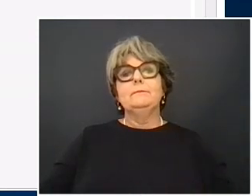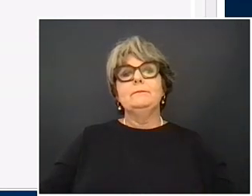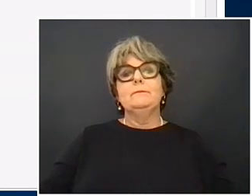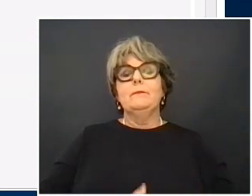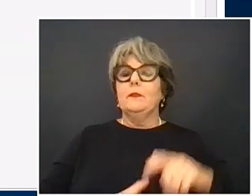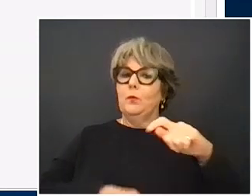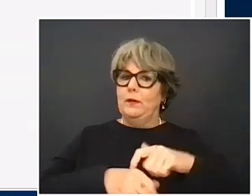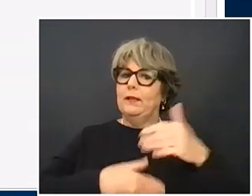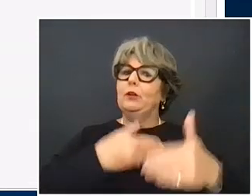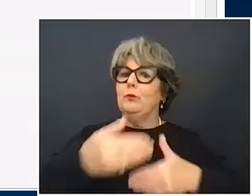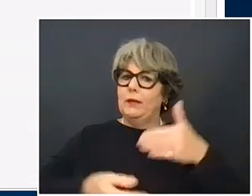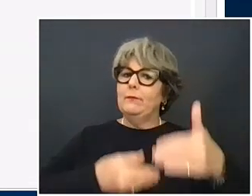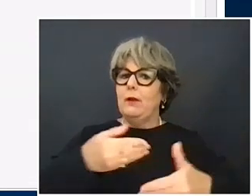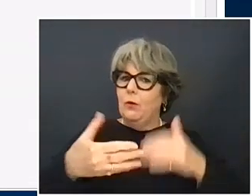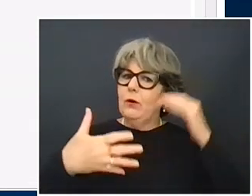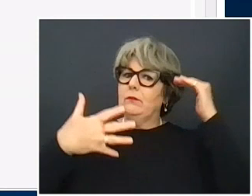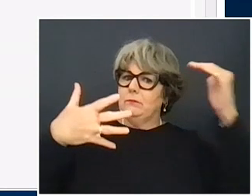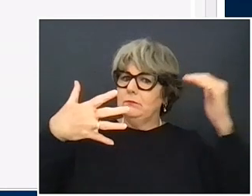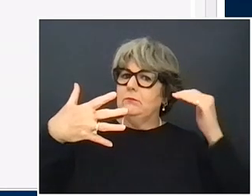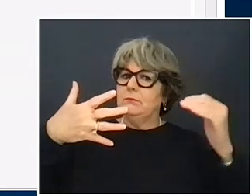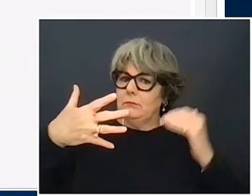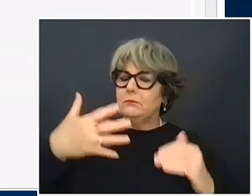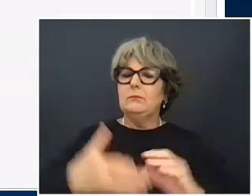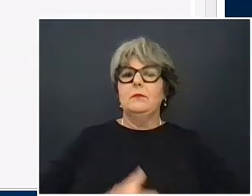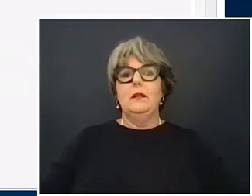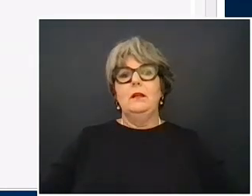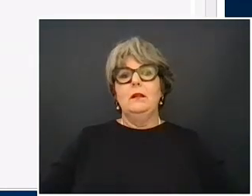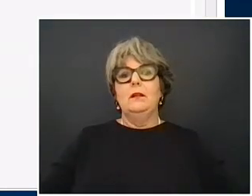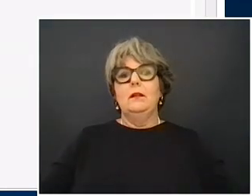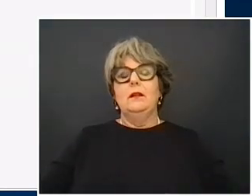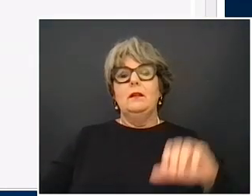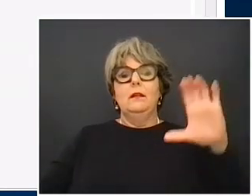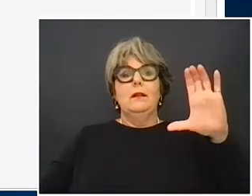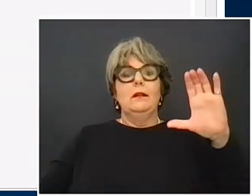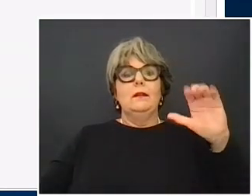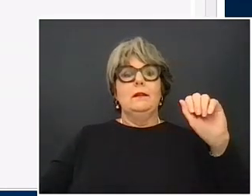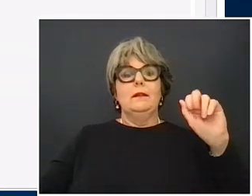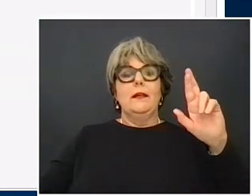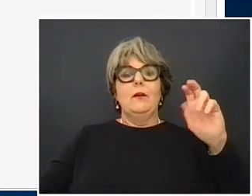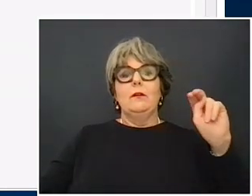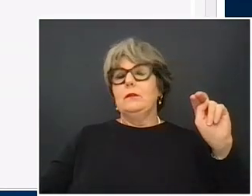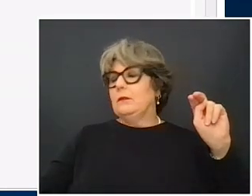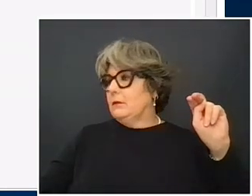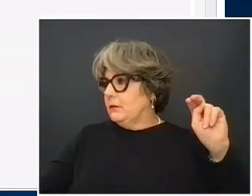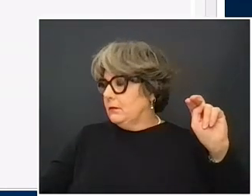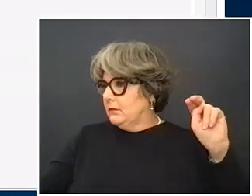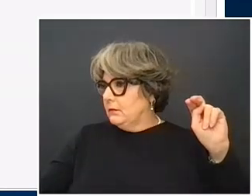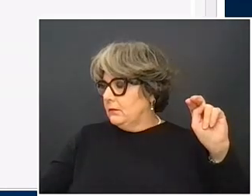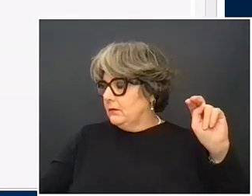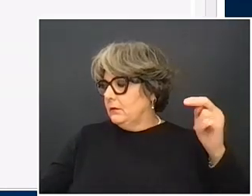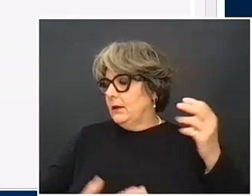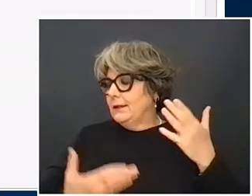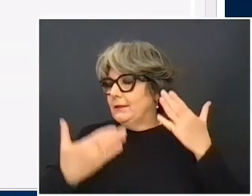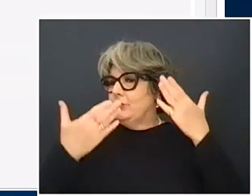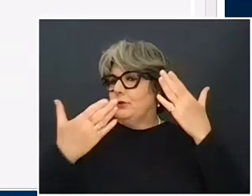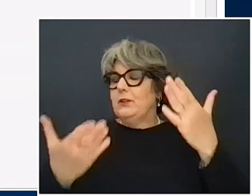through these. Go ahead, Carolyn. I just want to quickly uplift a suggestion that perhaps the lookback period would